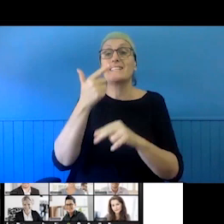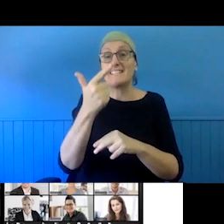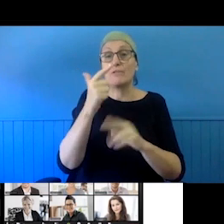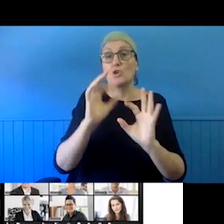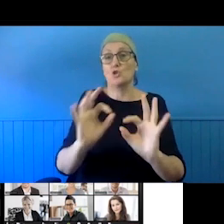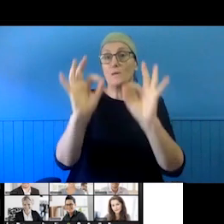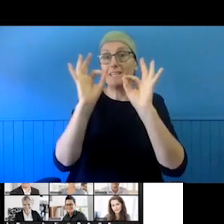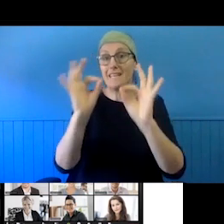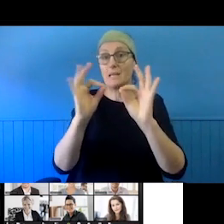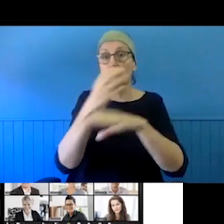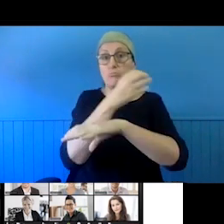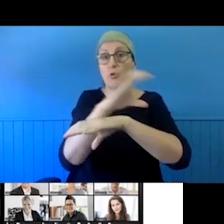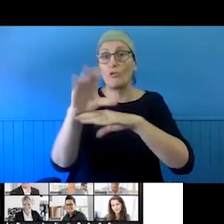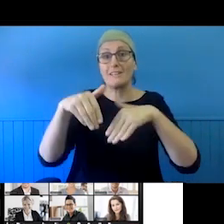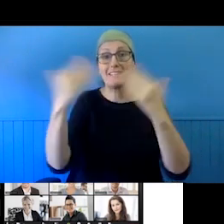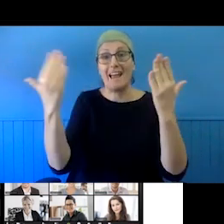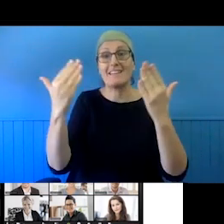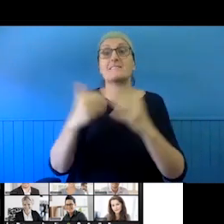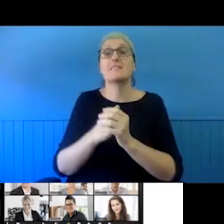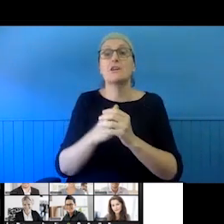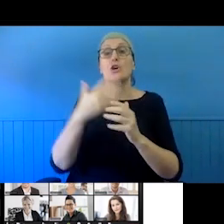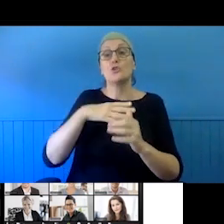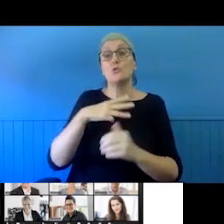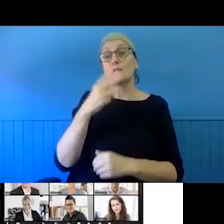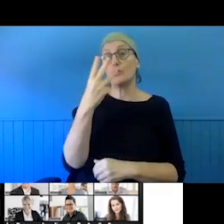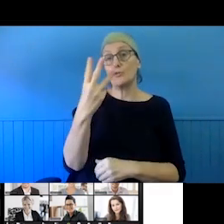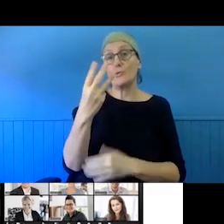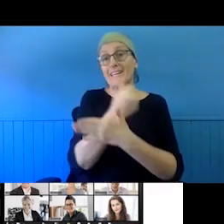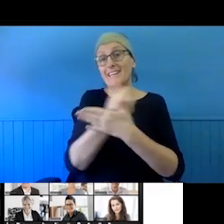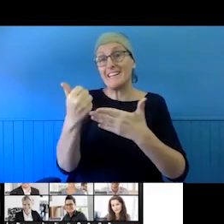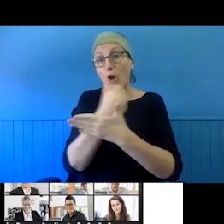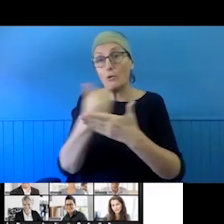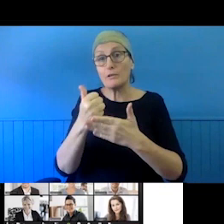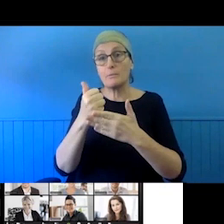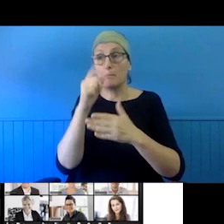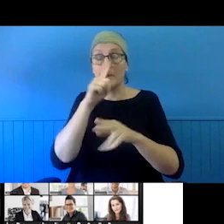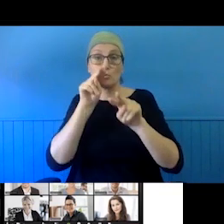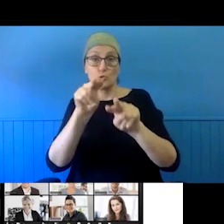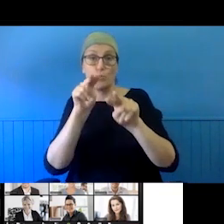last 30 days, and you need 50 followers. But it's a bit less than what you would be asked for by YouTube. But their monetisation